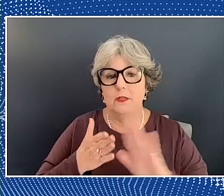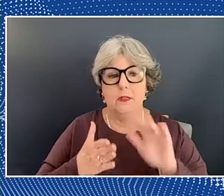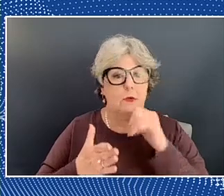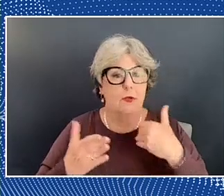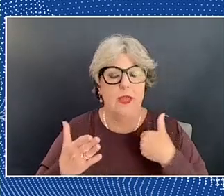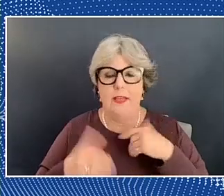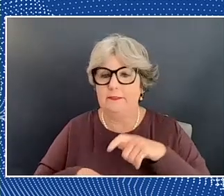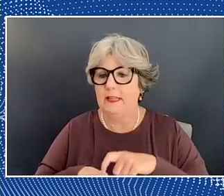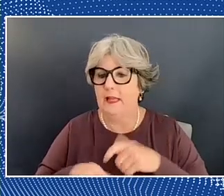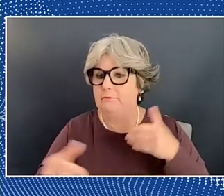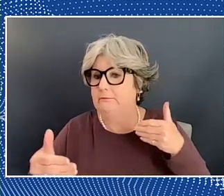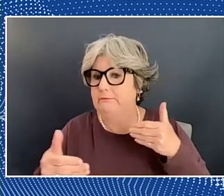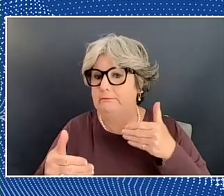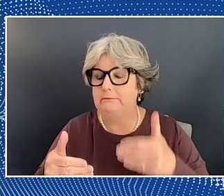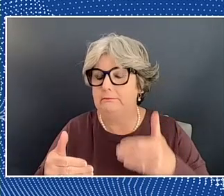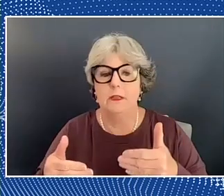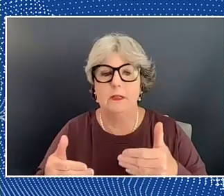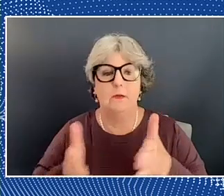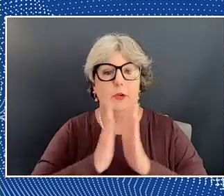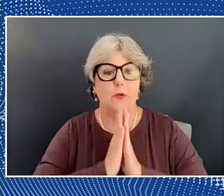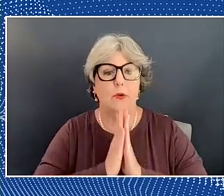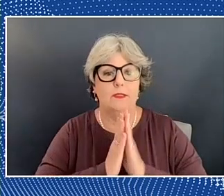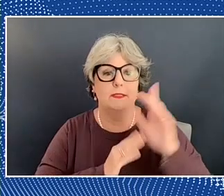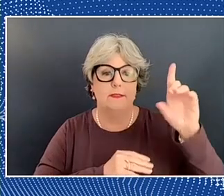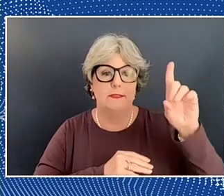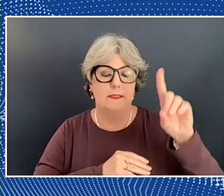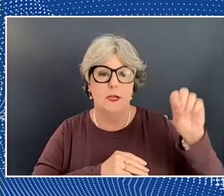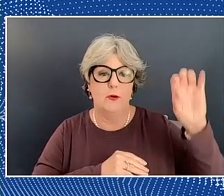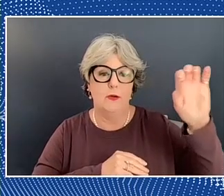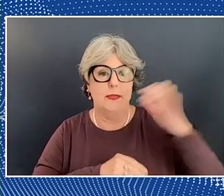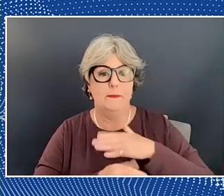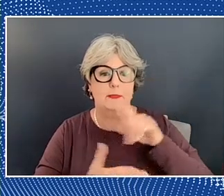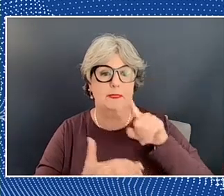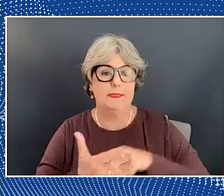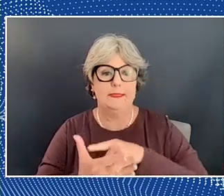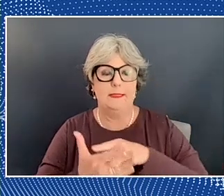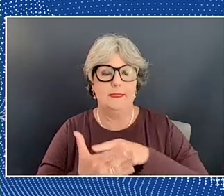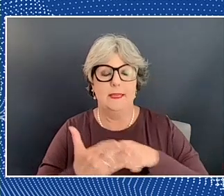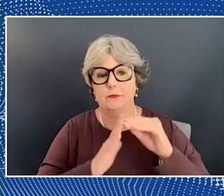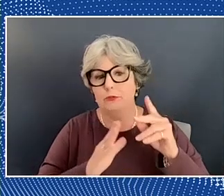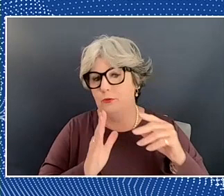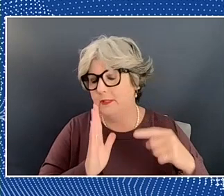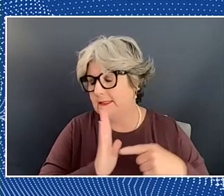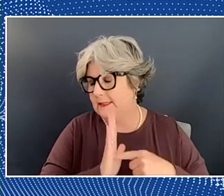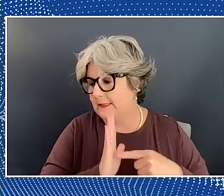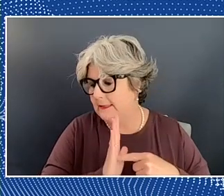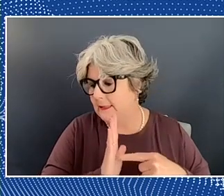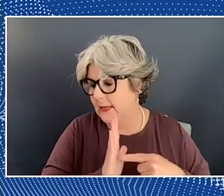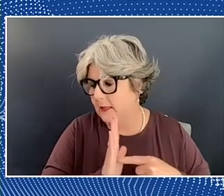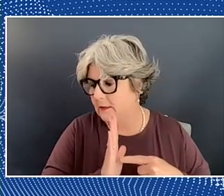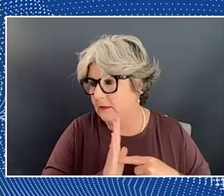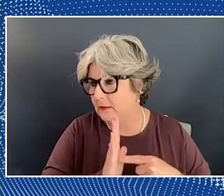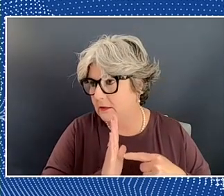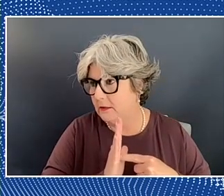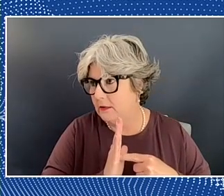I am requesting that the DOE please cancel student debt for Kaplan students.